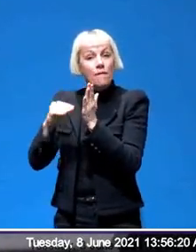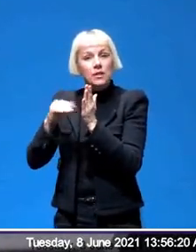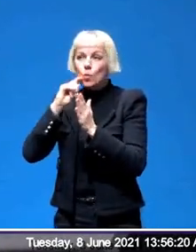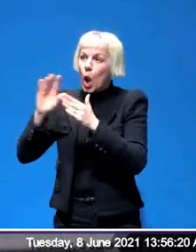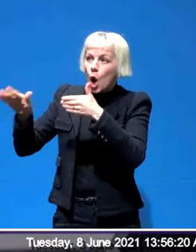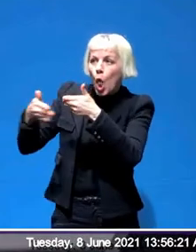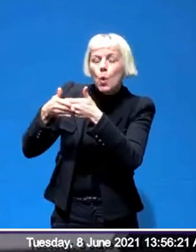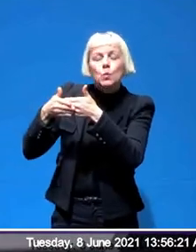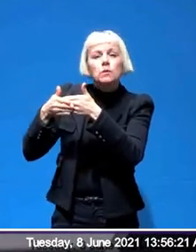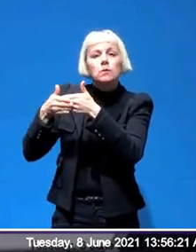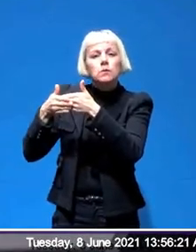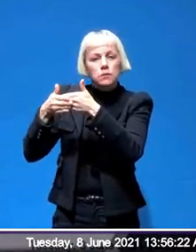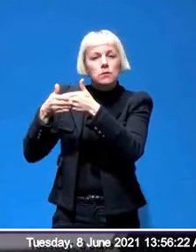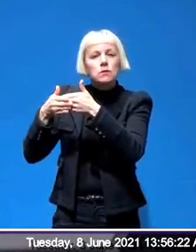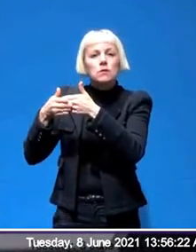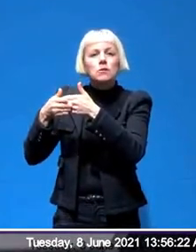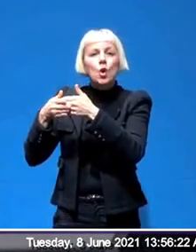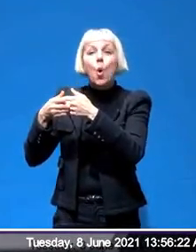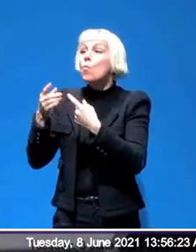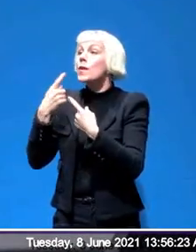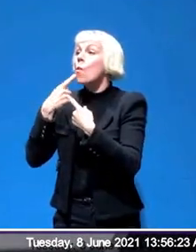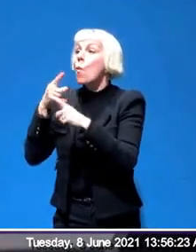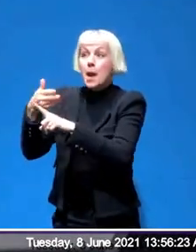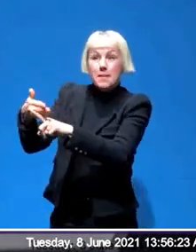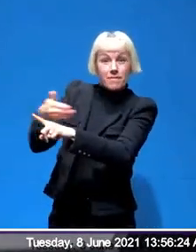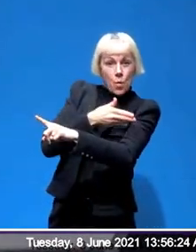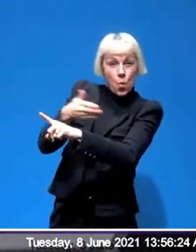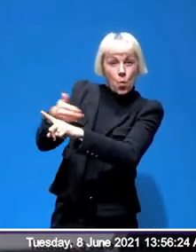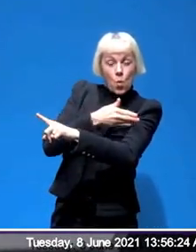day of delivery, so if that fell in a week where there's a public holiday, we